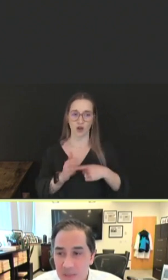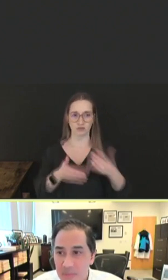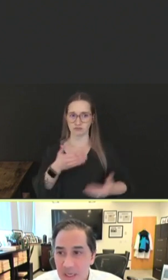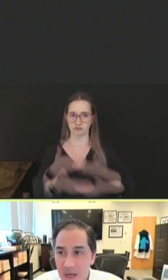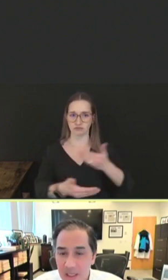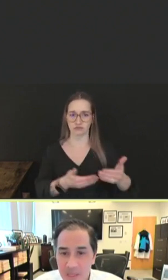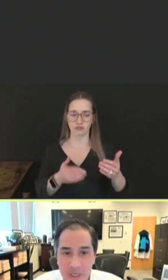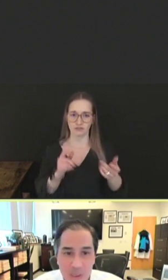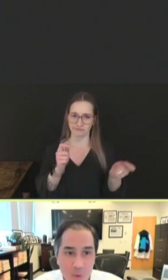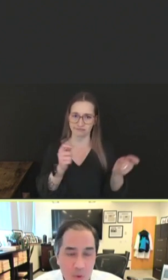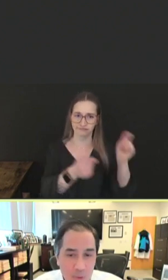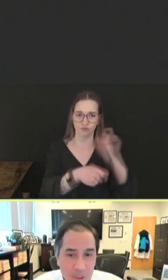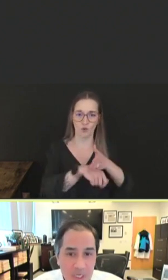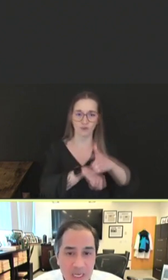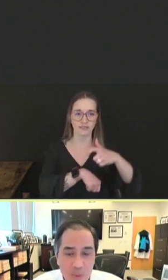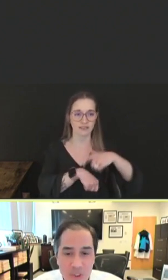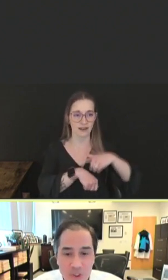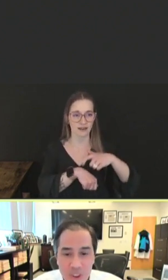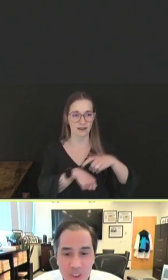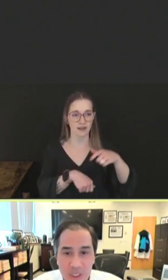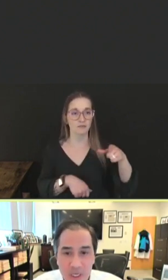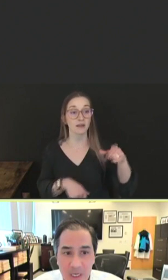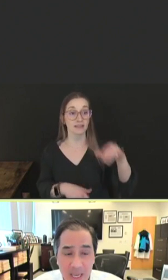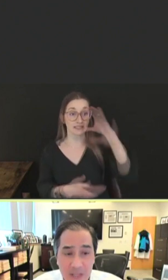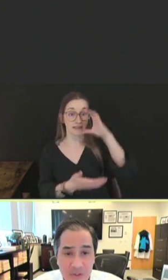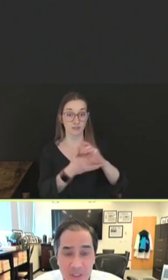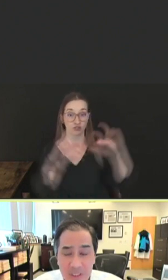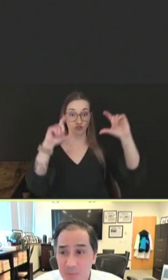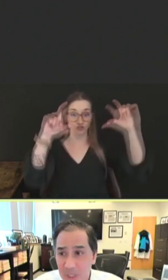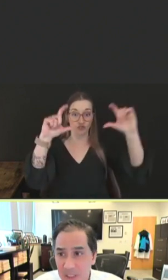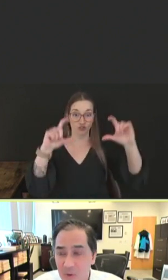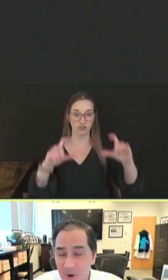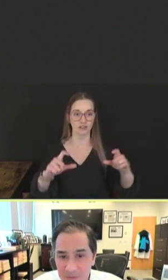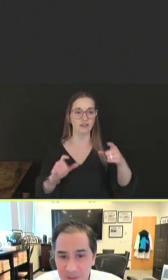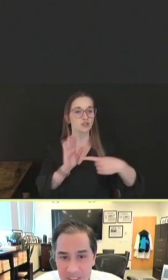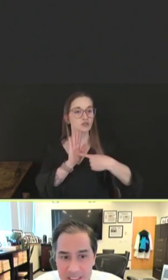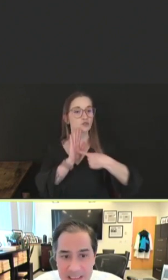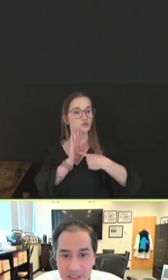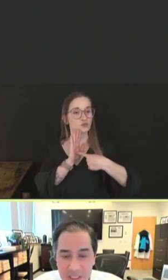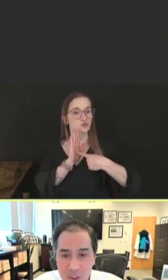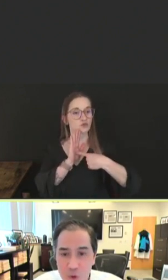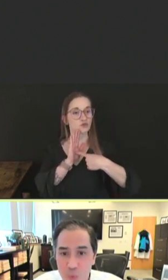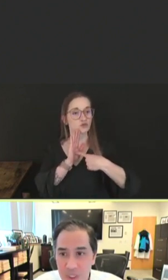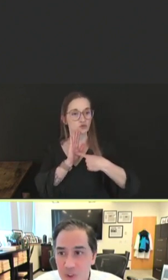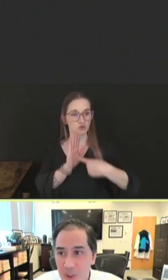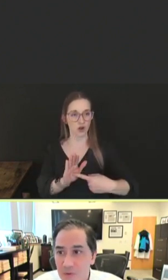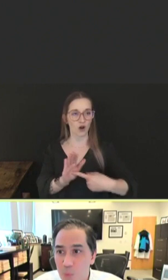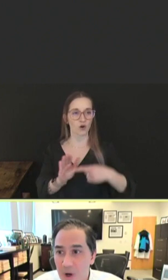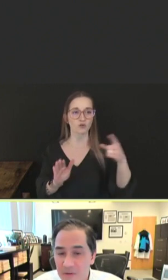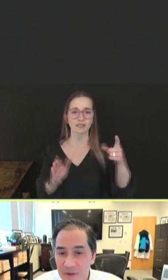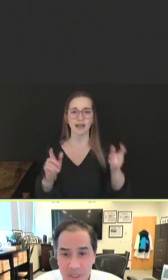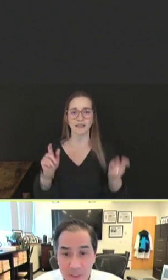made by my colleague, Bette Korber, in which she has depicted graphically the switch of one variant